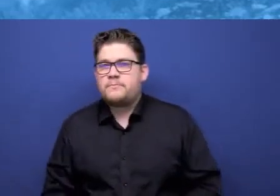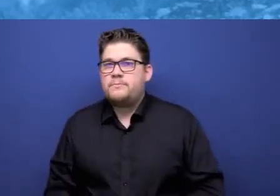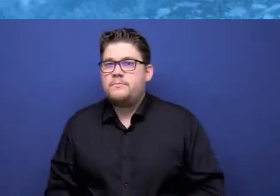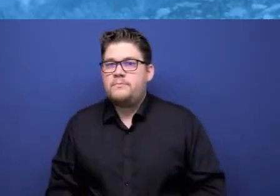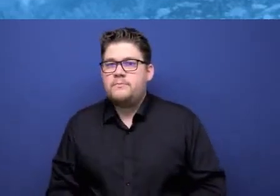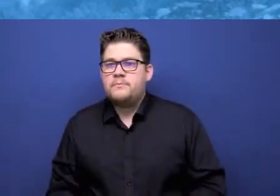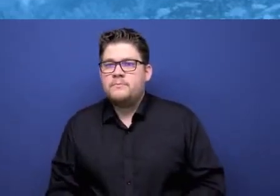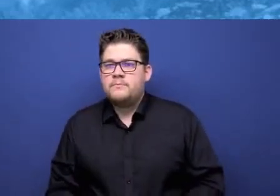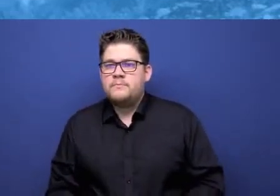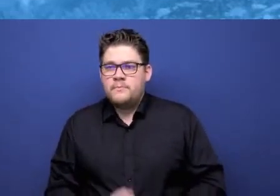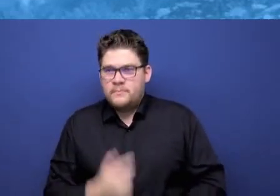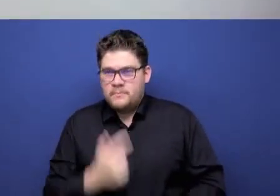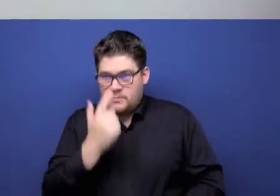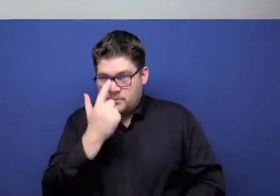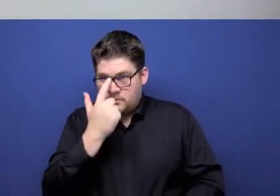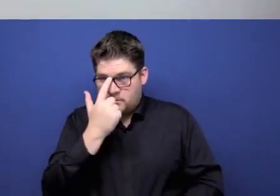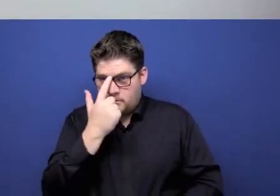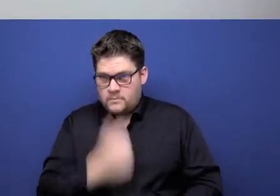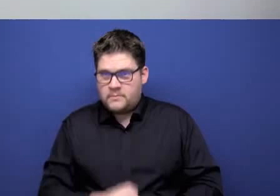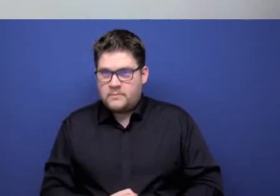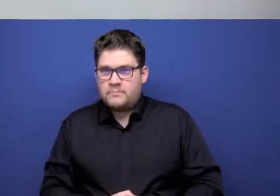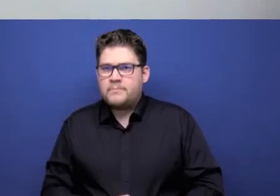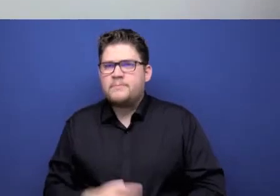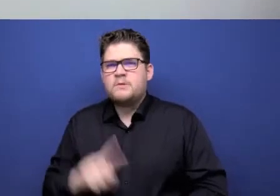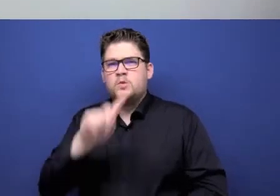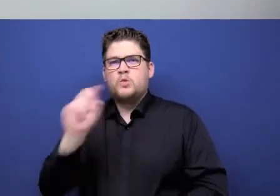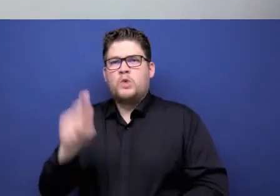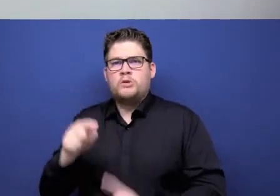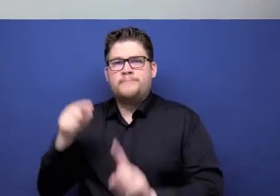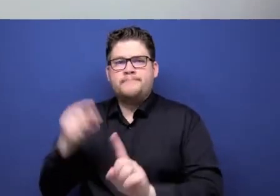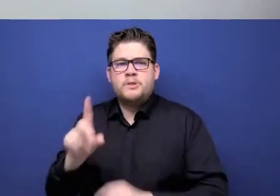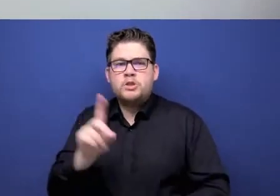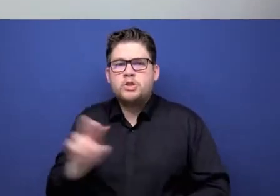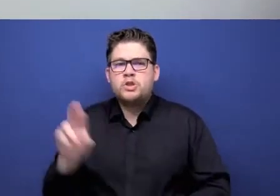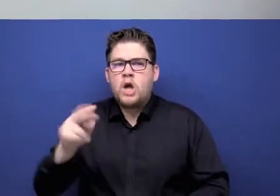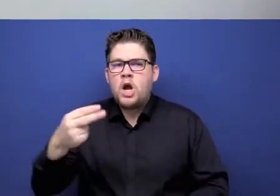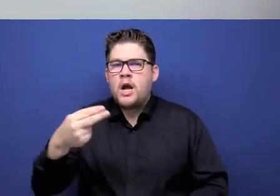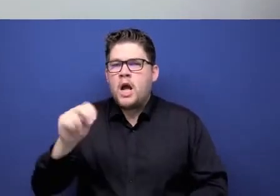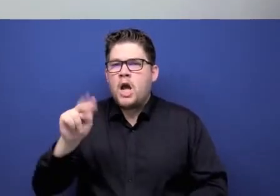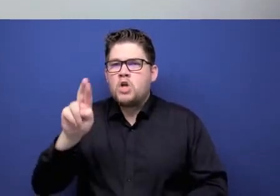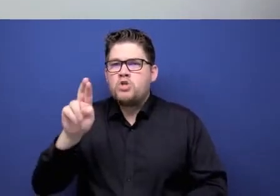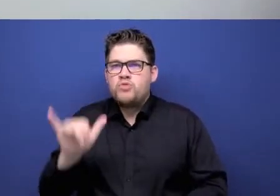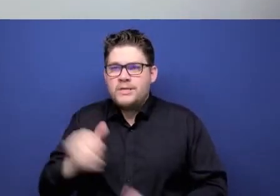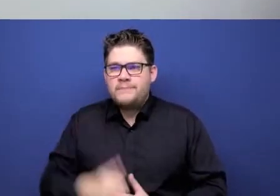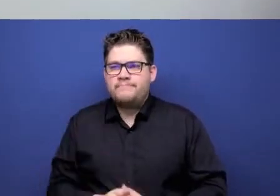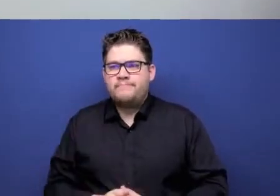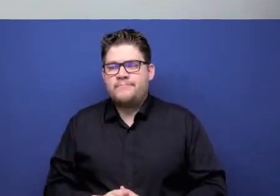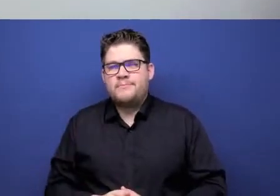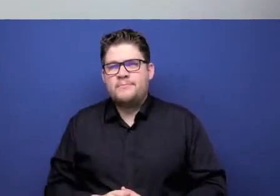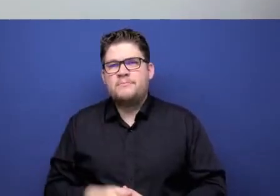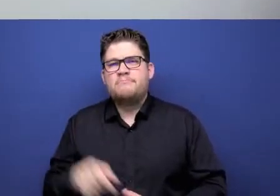Henry could, uh, tell us a little bit about what kind of health conditions that